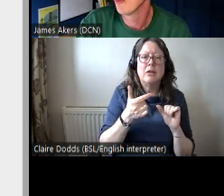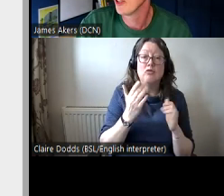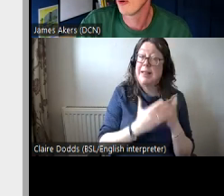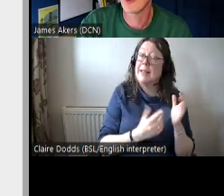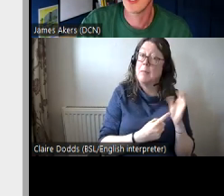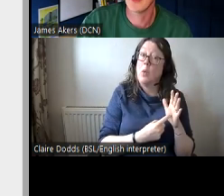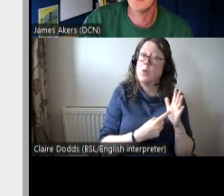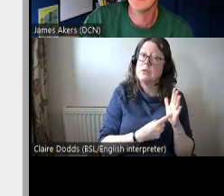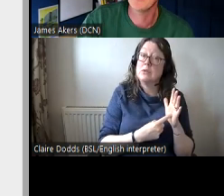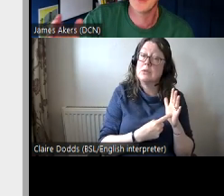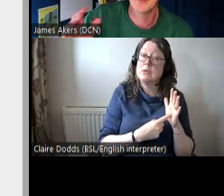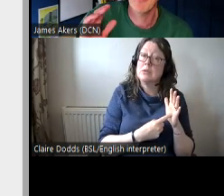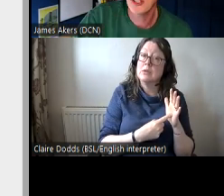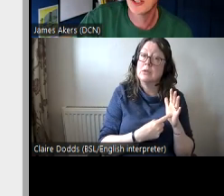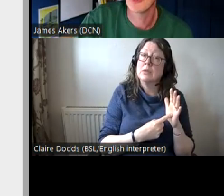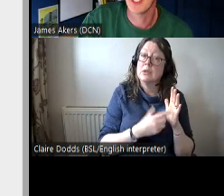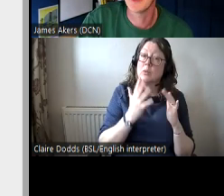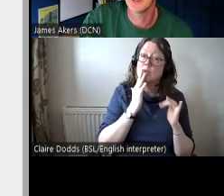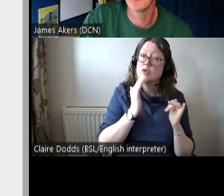We don't want any personal data.